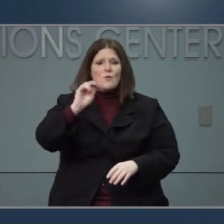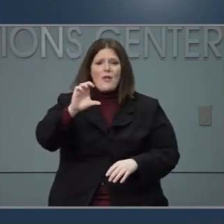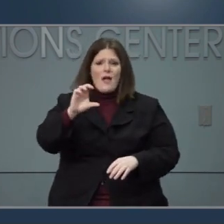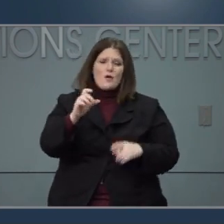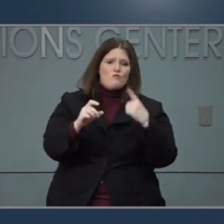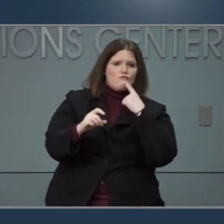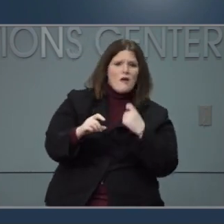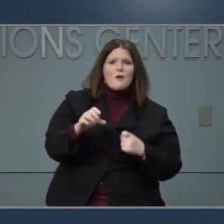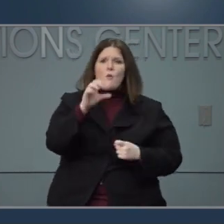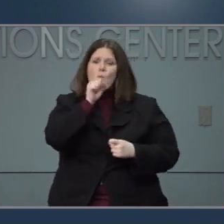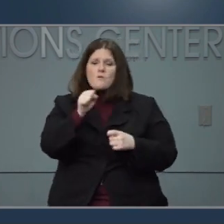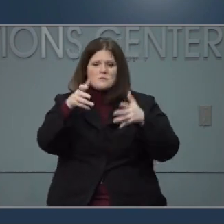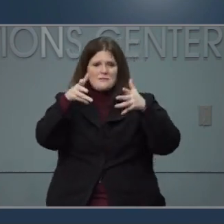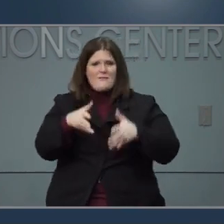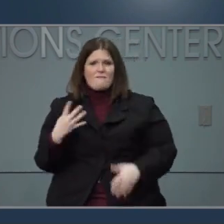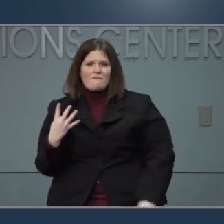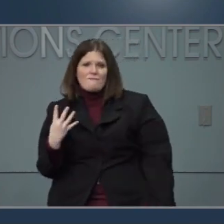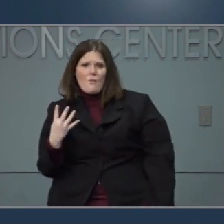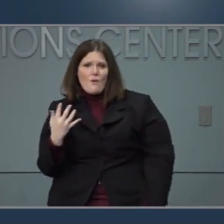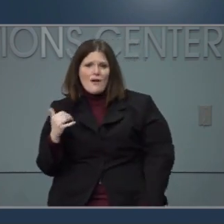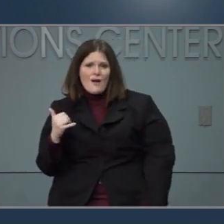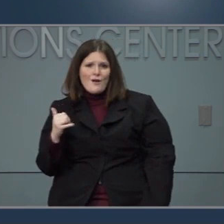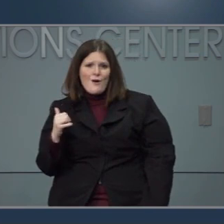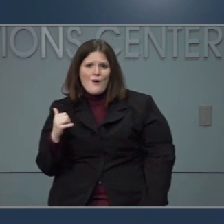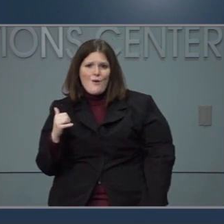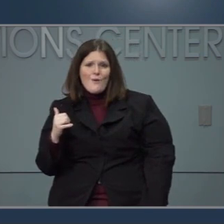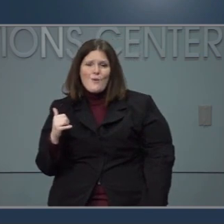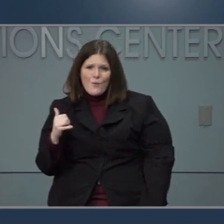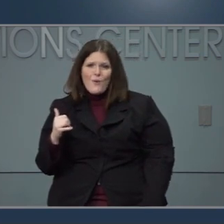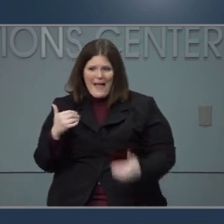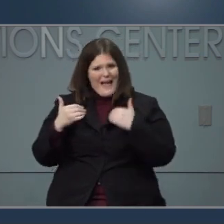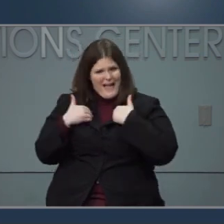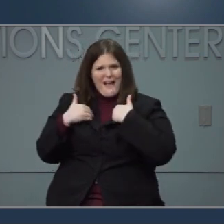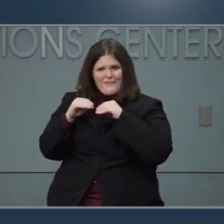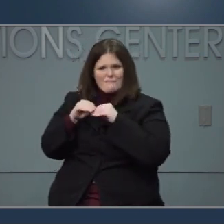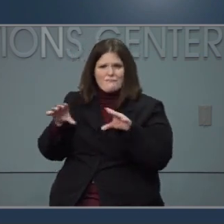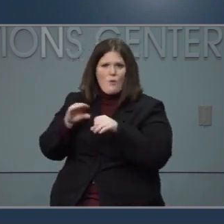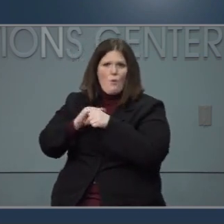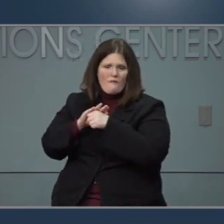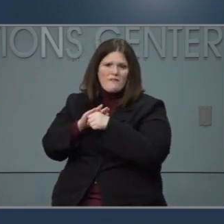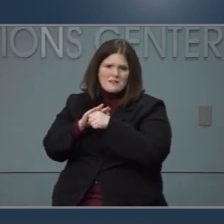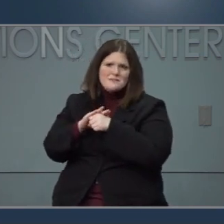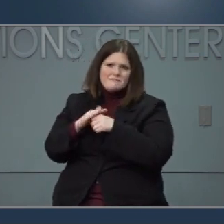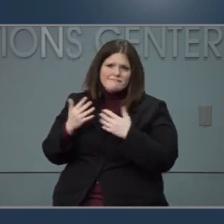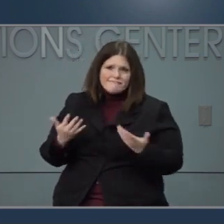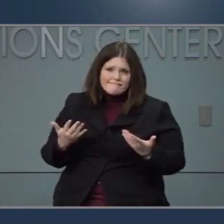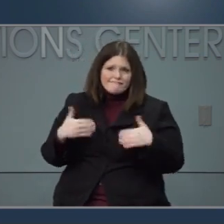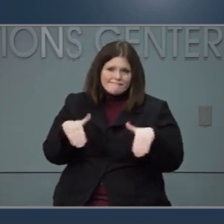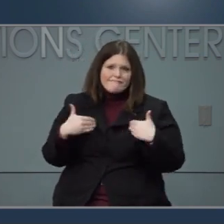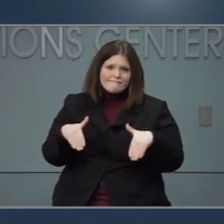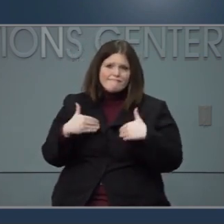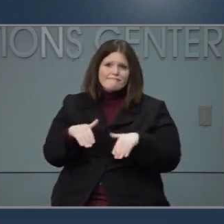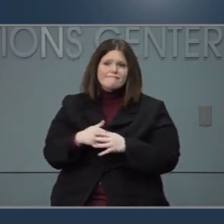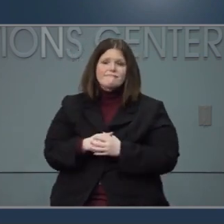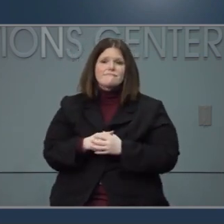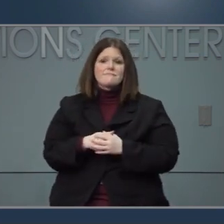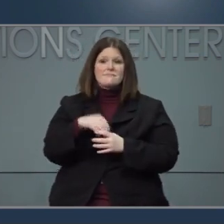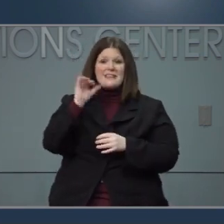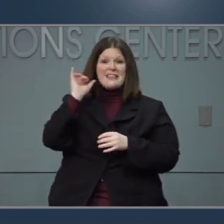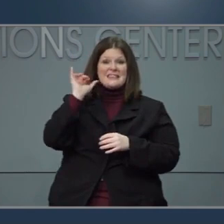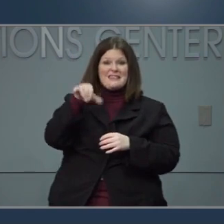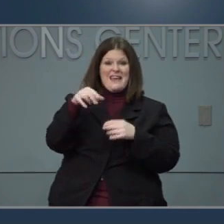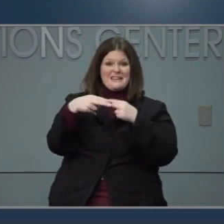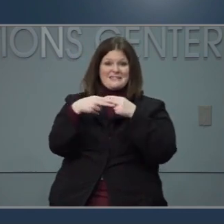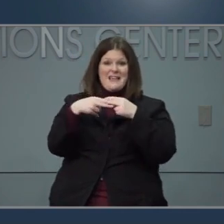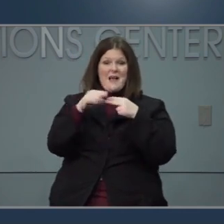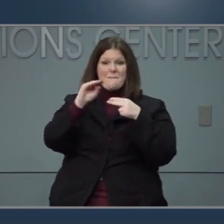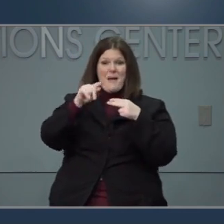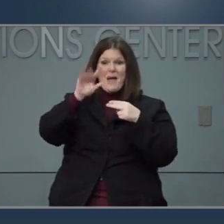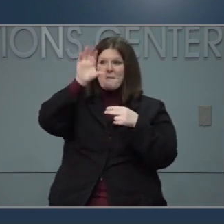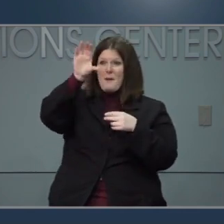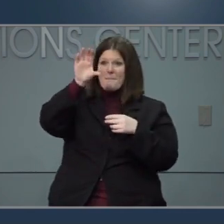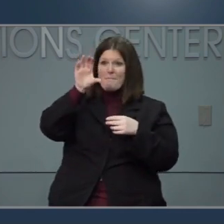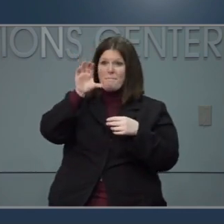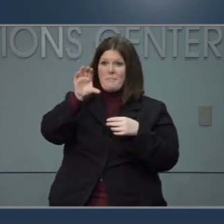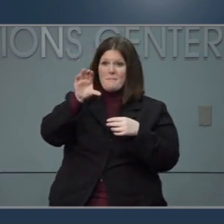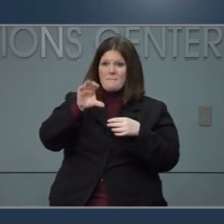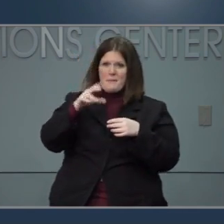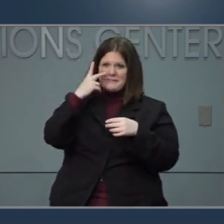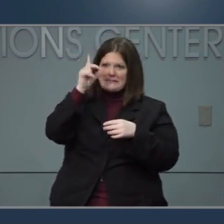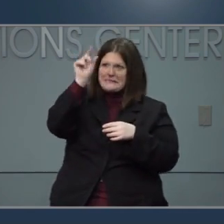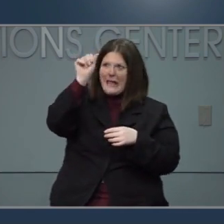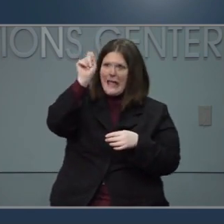AS THE GOVERNOR SAID, 96% OF OUR COUNTIES IN NORTH CAROLINA ARE RED AND ORANGE WITH ONLY THE REMAINING FOUR IN YELLOW STILL HAVING SIGNIFICANT VIRAL SPREAD.